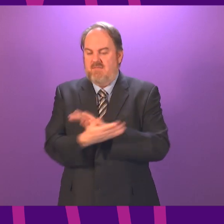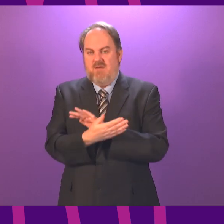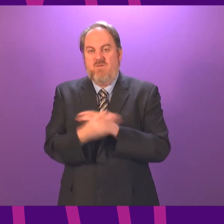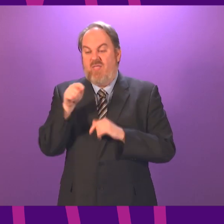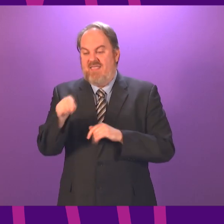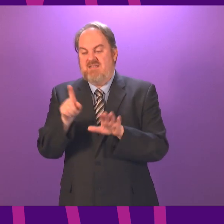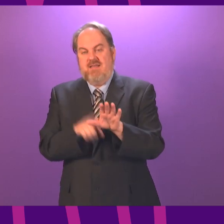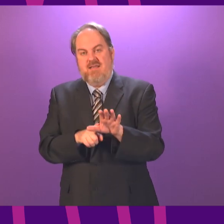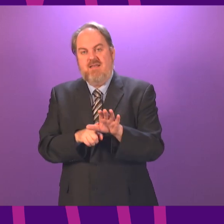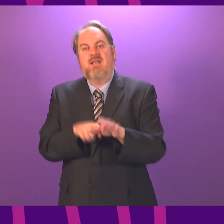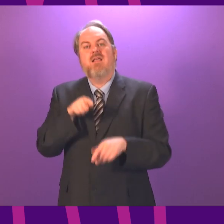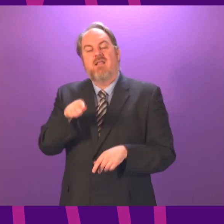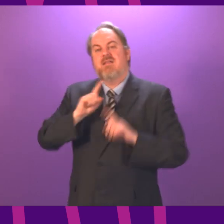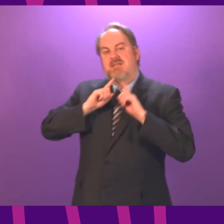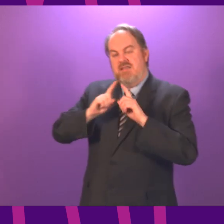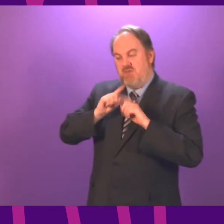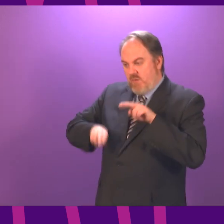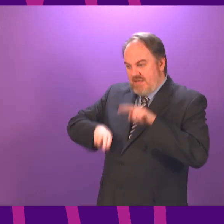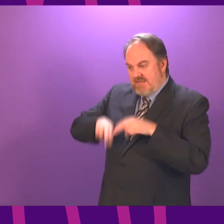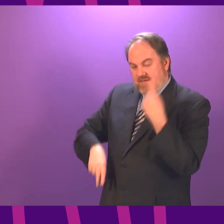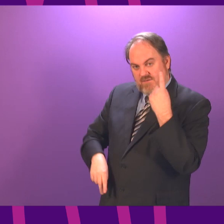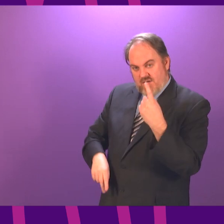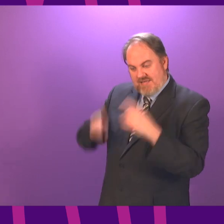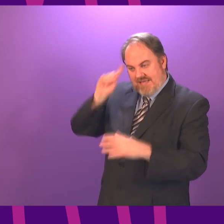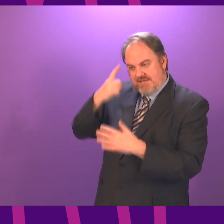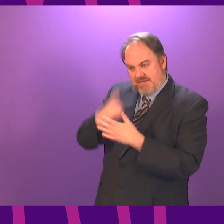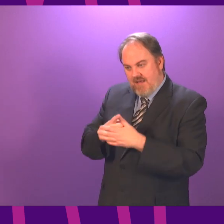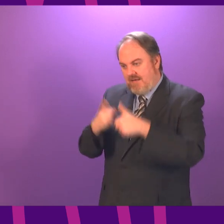that is based on teachers’ judgment of the evidence of individual pupil attainment.